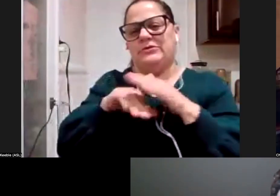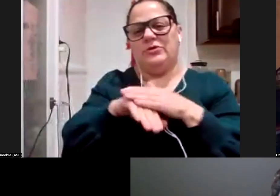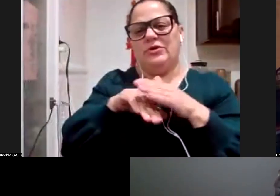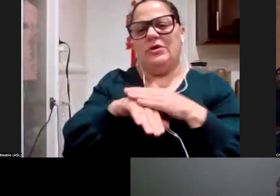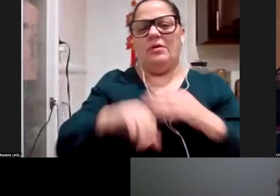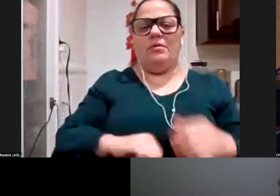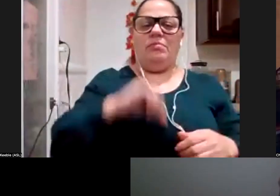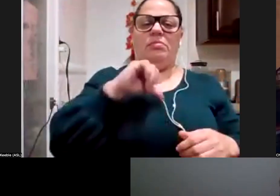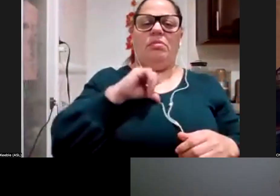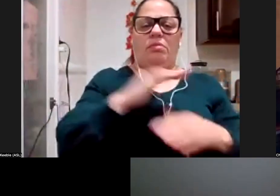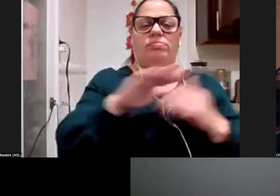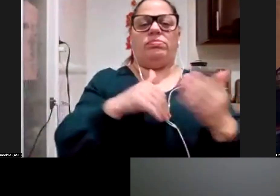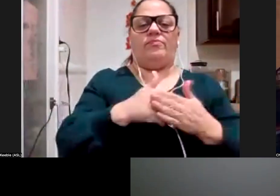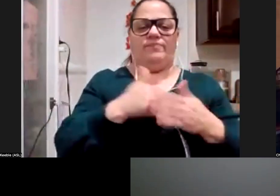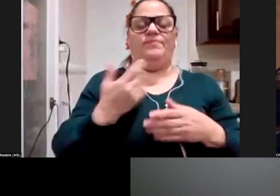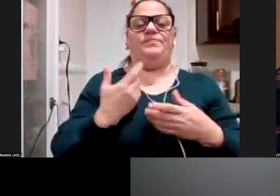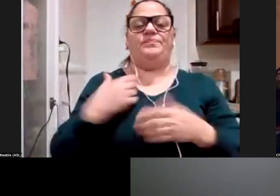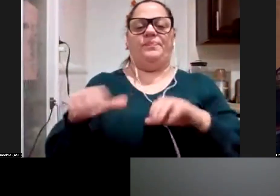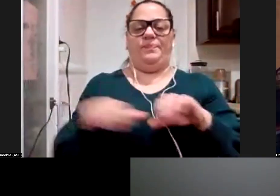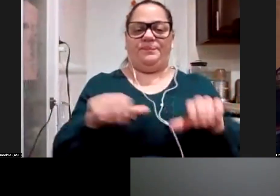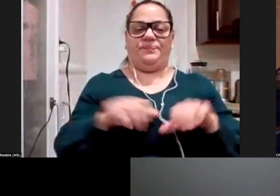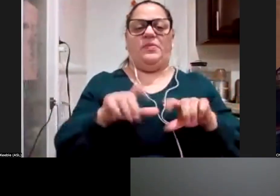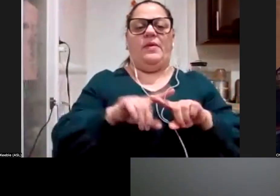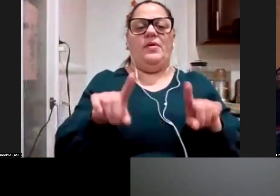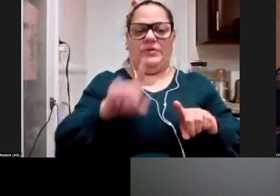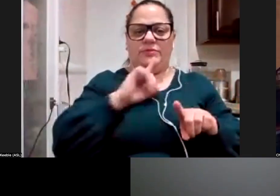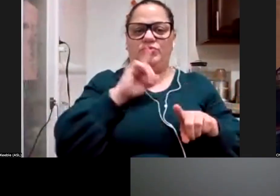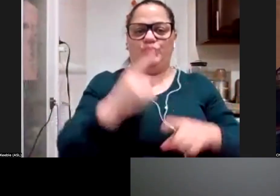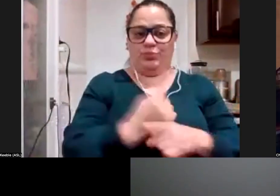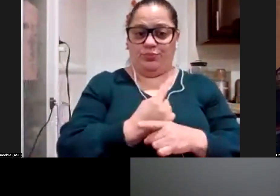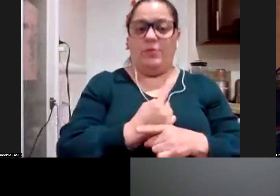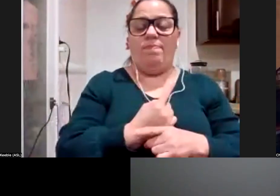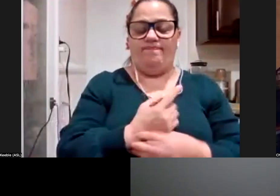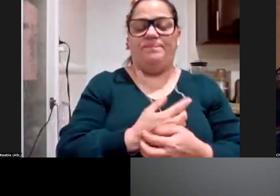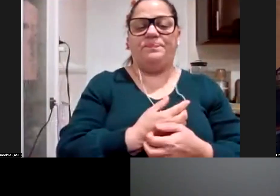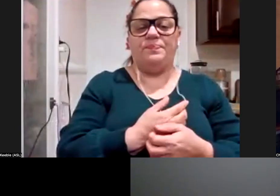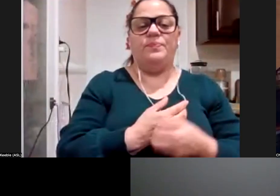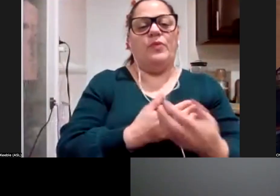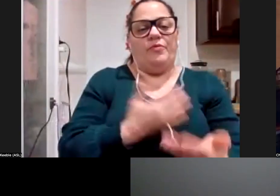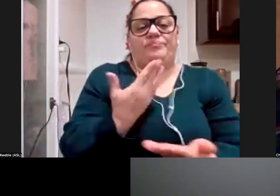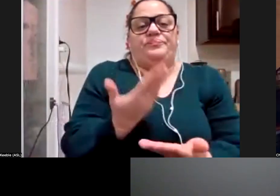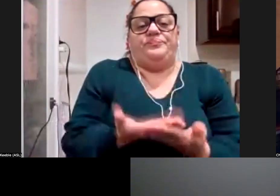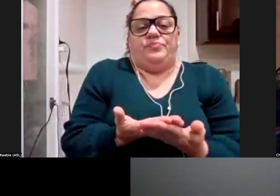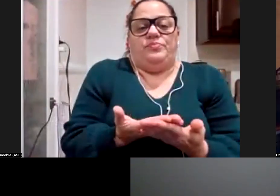we accomplished, I wanted to make sure that we got it right. And when we got to a part of the